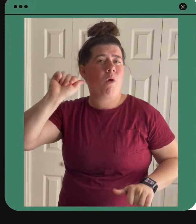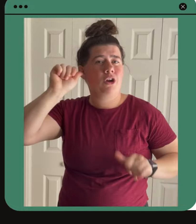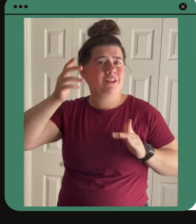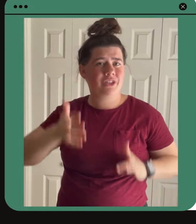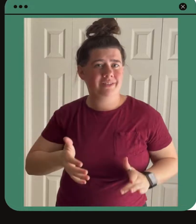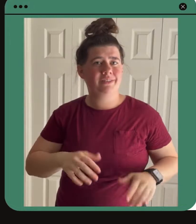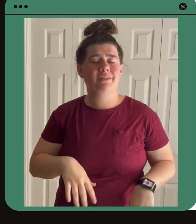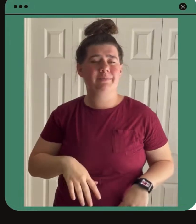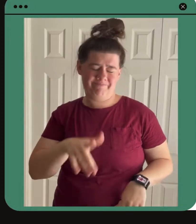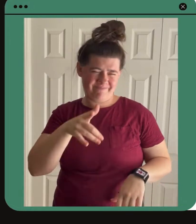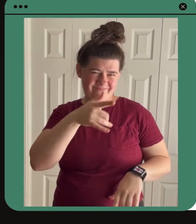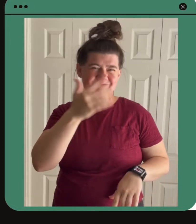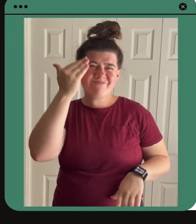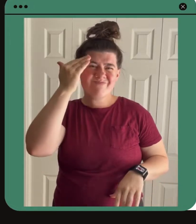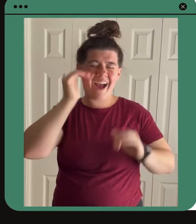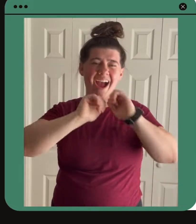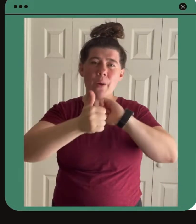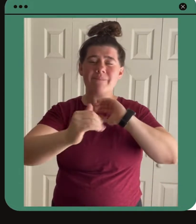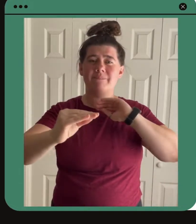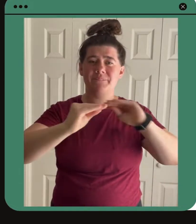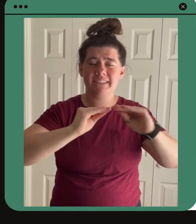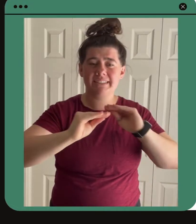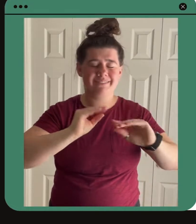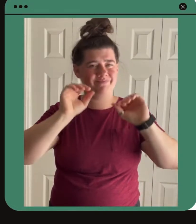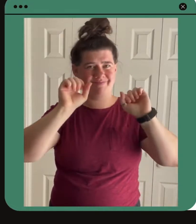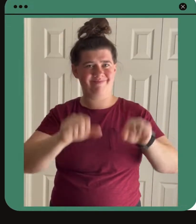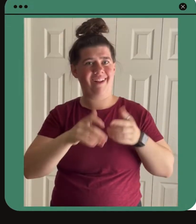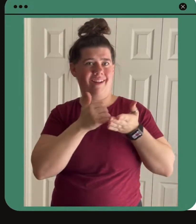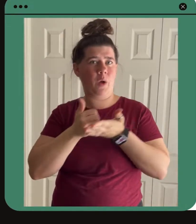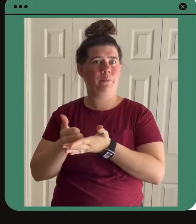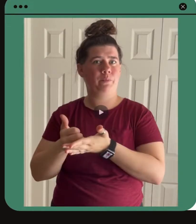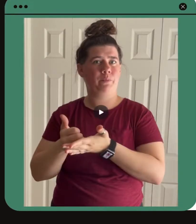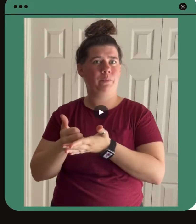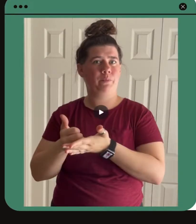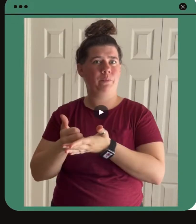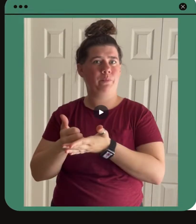You can contact the audiologist. They will know how to fix and can help you.